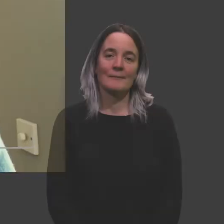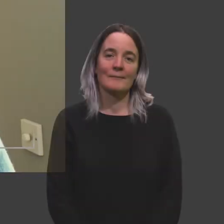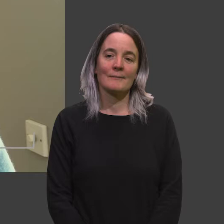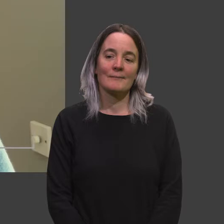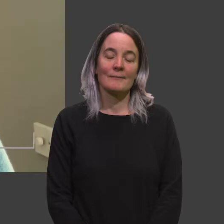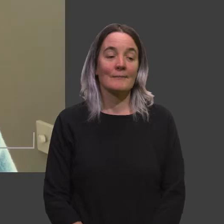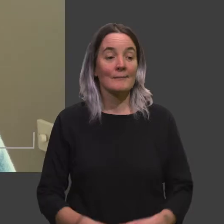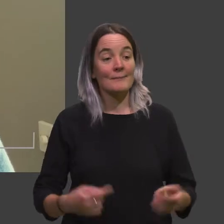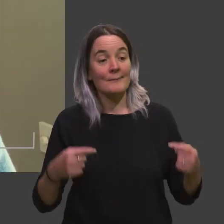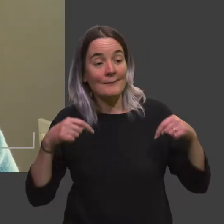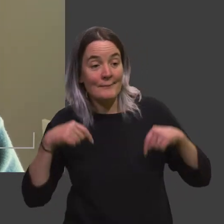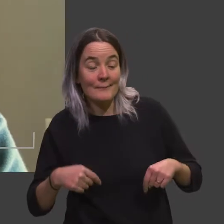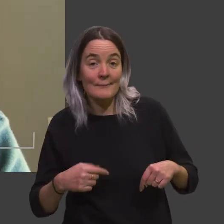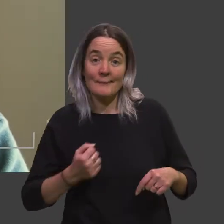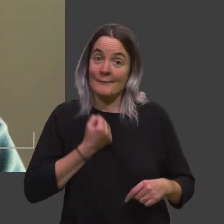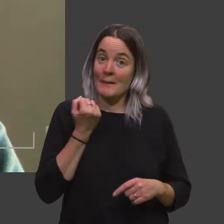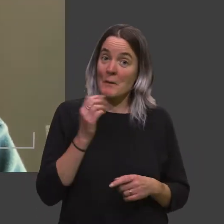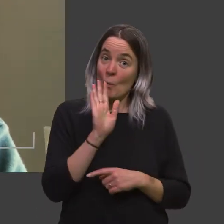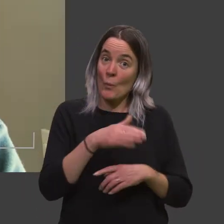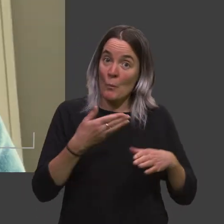Here is my homework for this week.